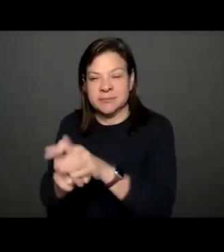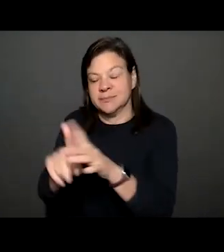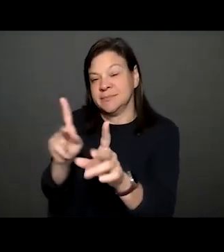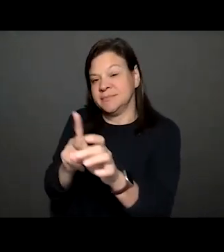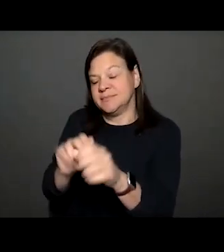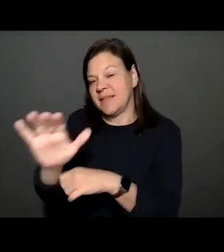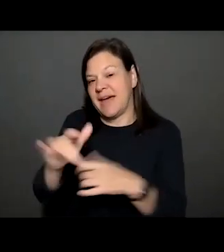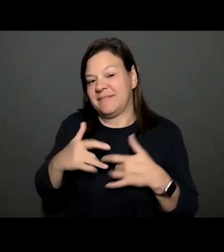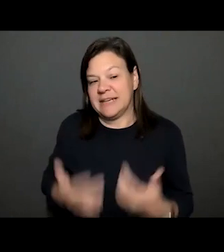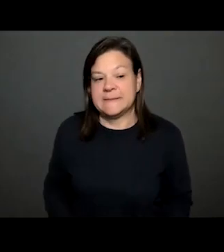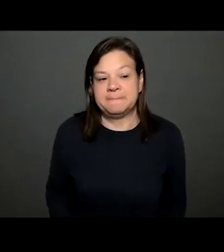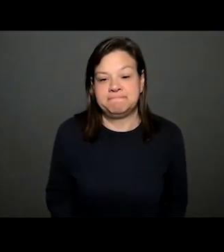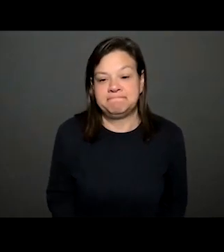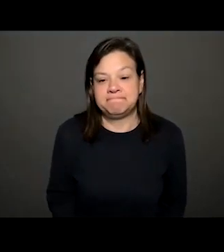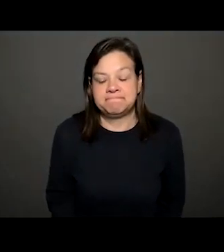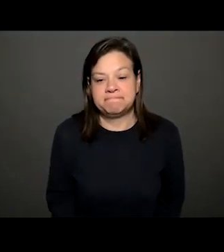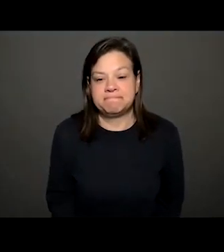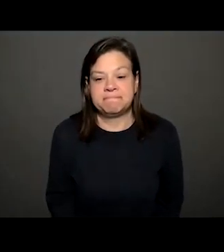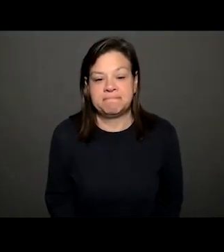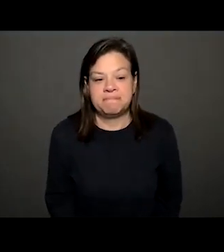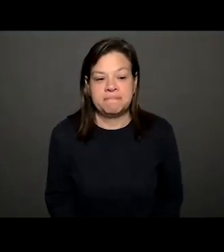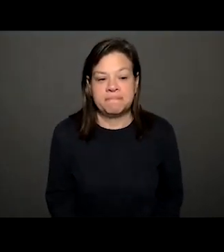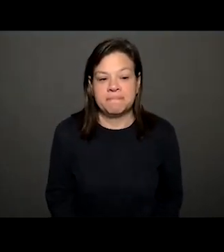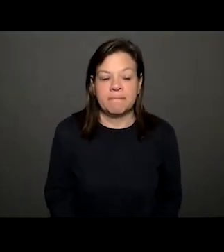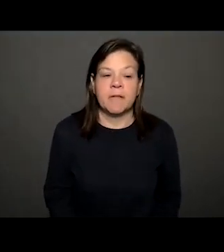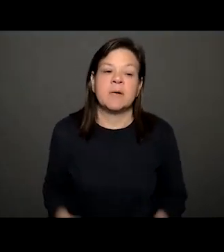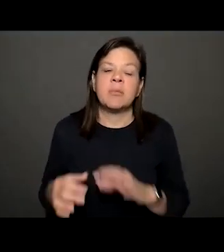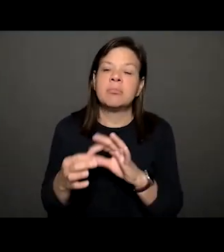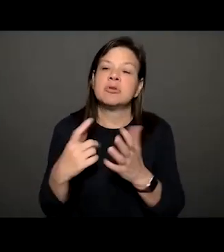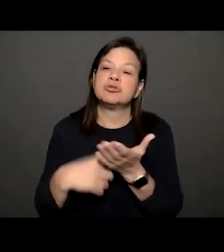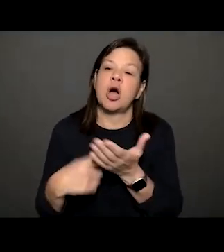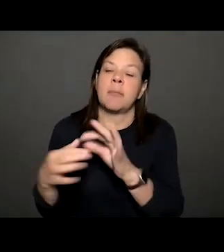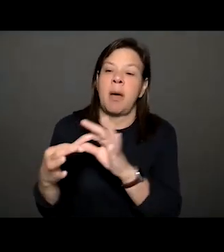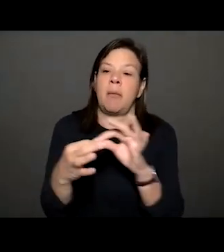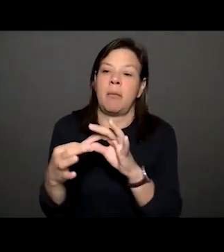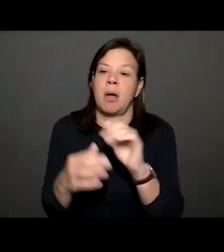TALK MORE ABOUT ASSOCIATIONS. THE ESTABLISHED CONTEXT AND RELATIONSHIP BETWEEN